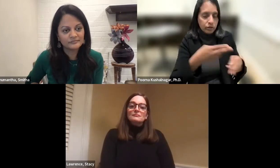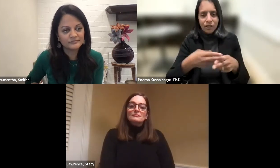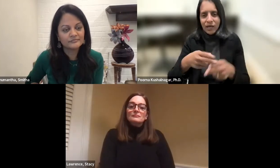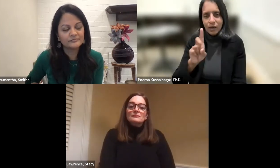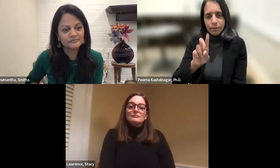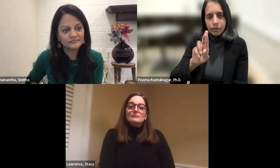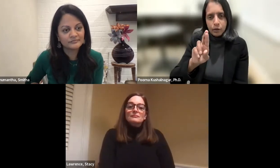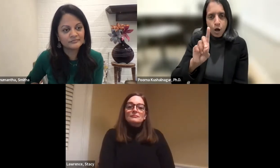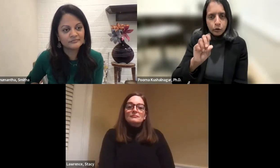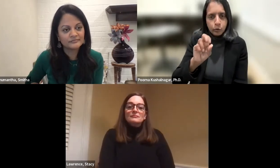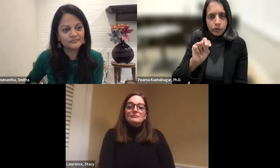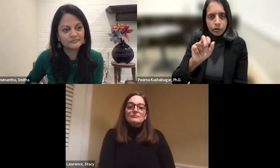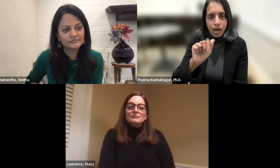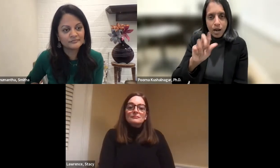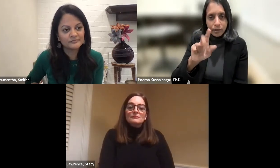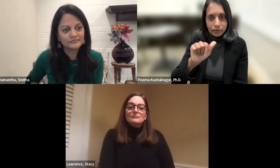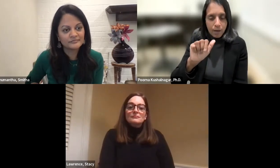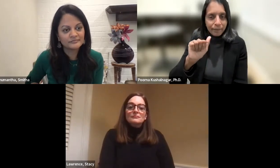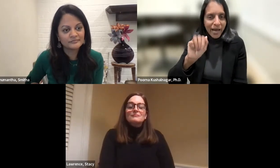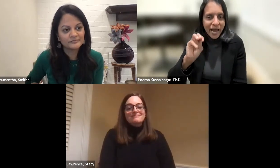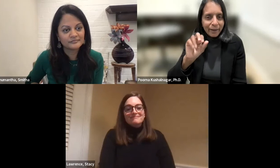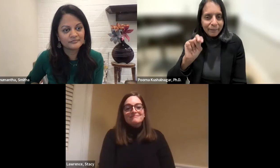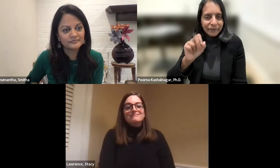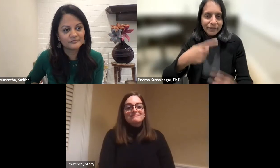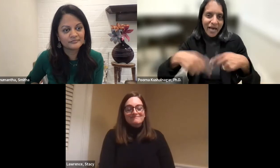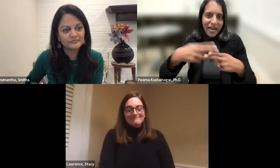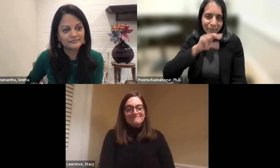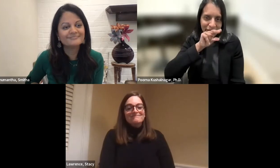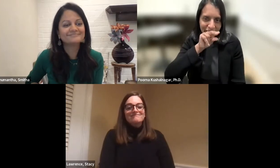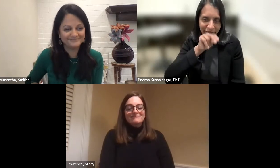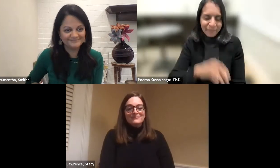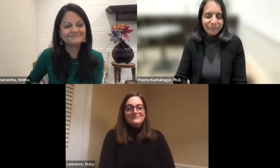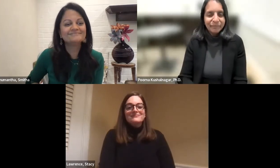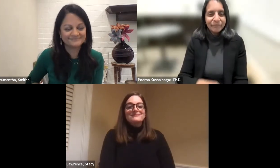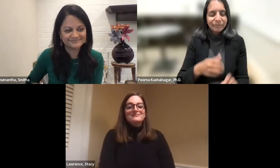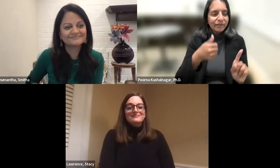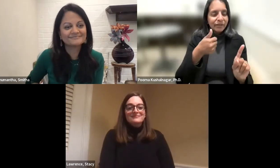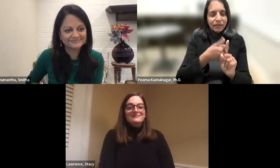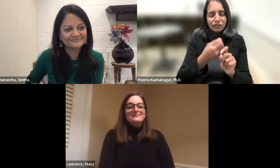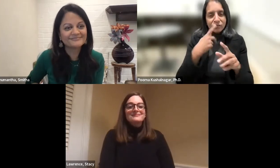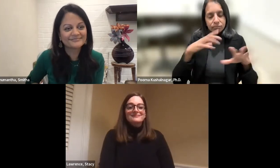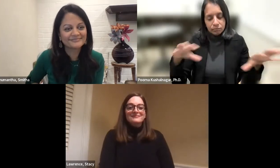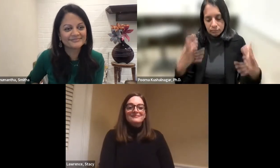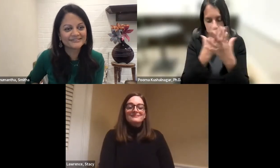I had a fantastic partner-- Dr. Ammons-- this is her sign name--